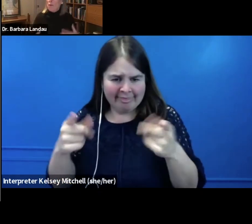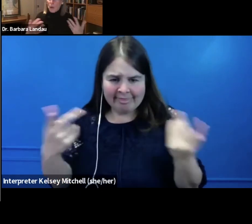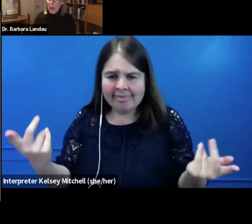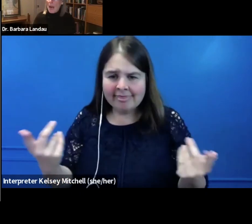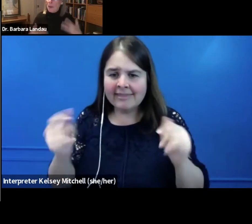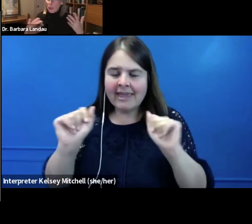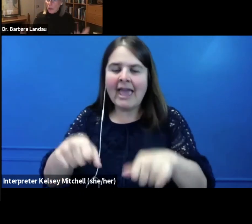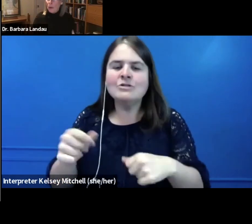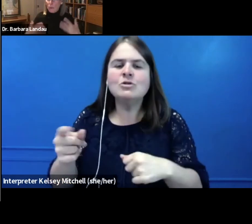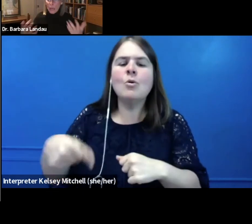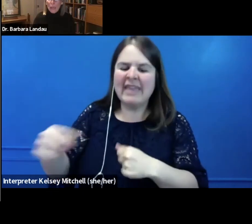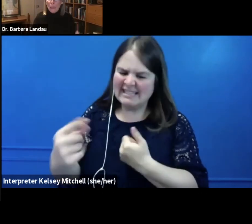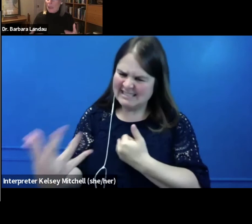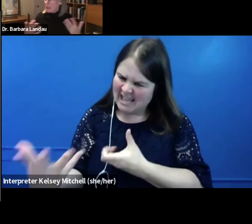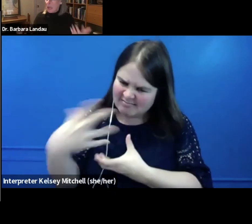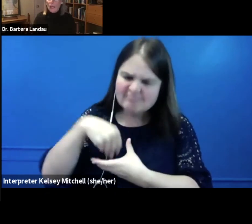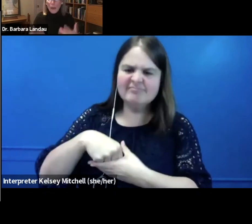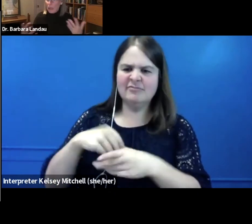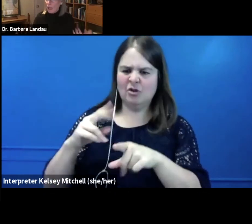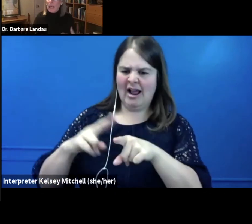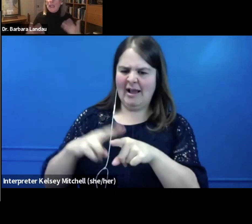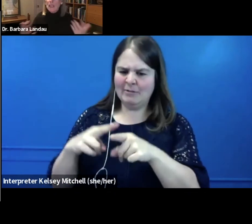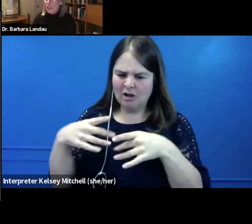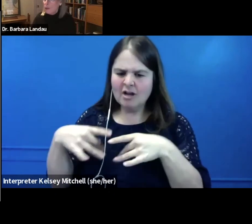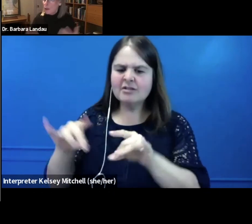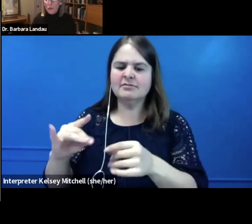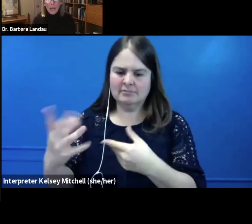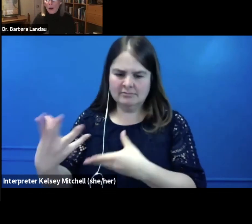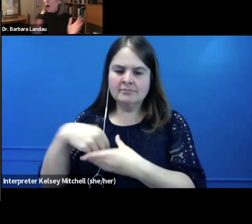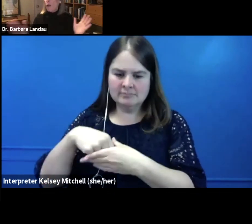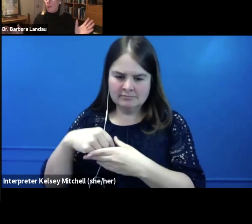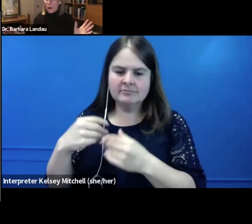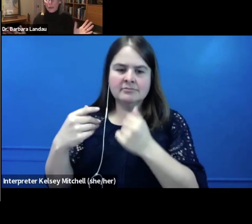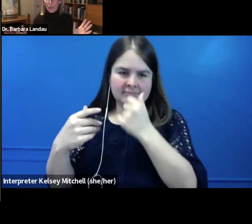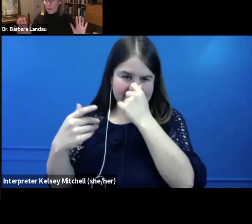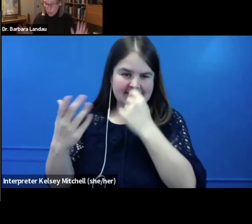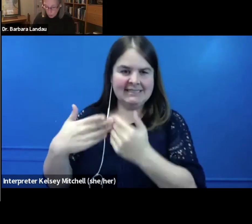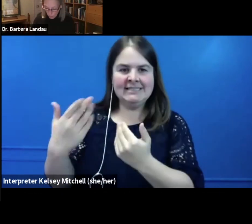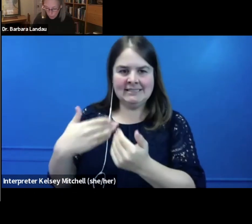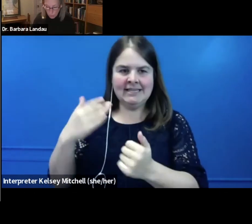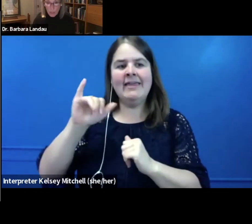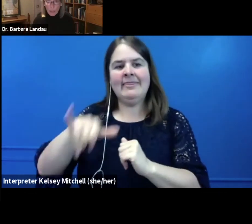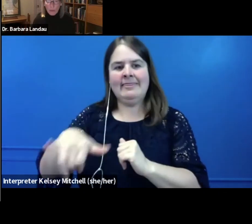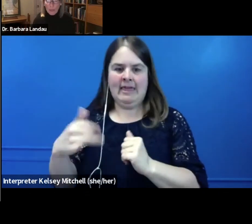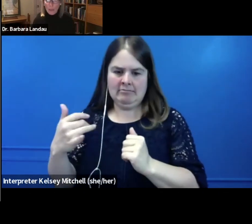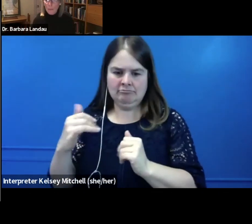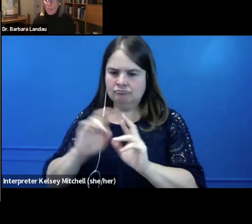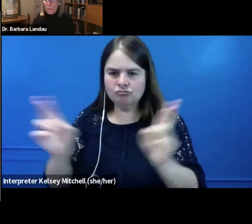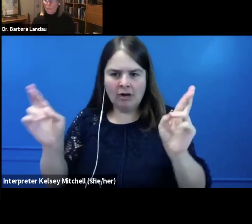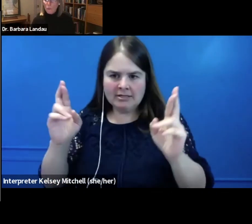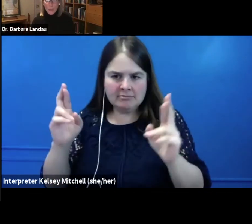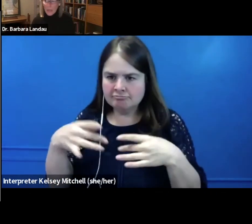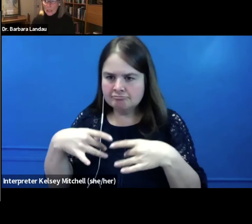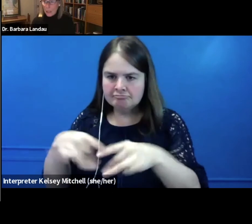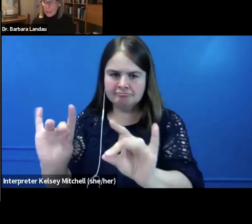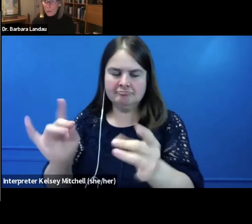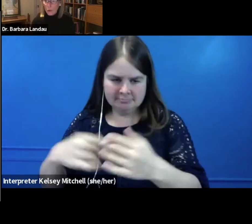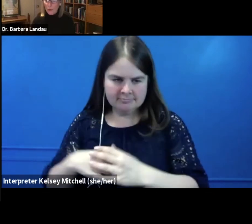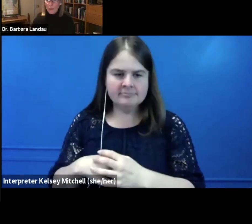vocabulary at a ready at a steady rate and they continue to do that all throughout their lives just like the rest of us